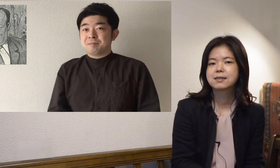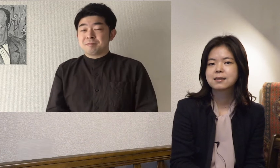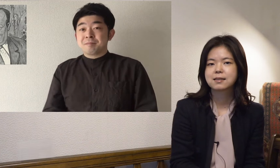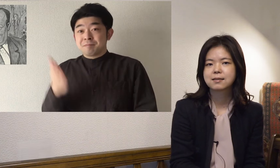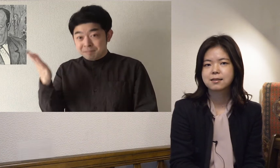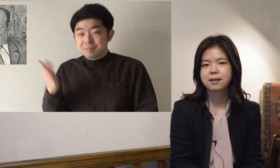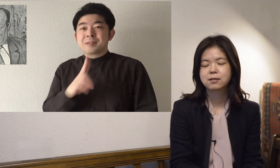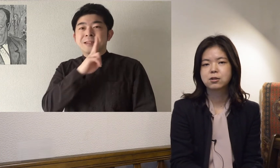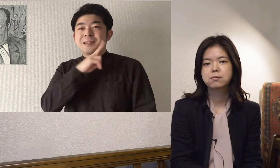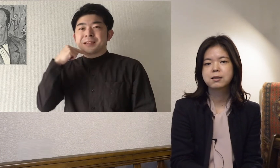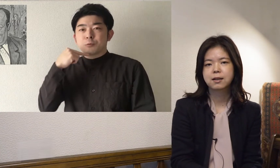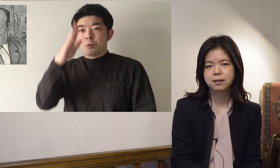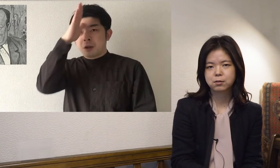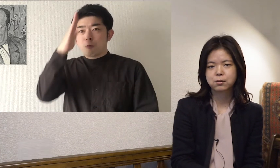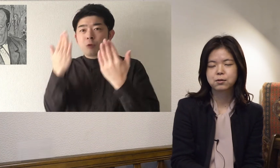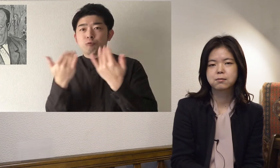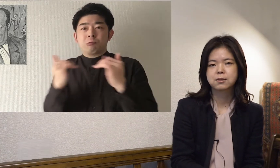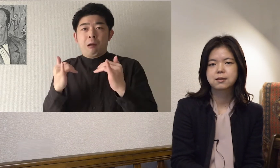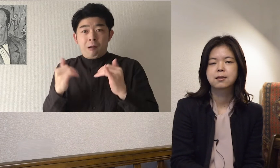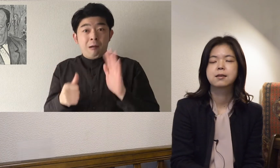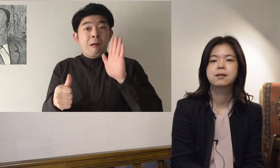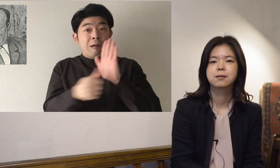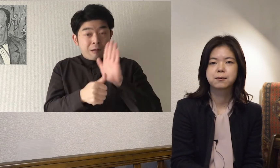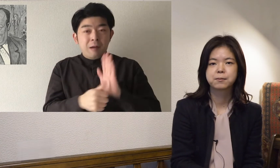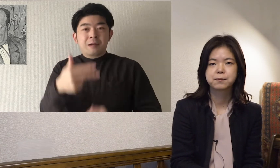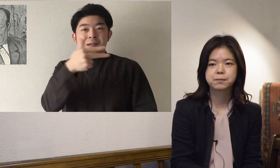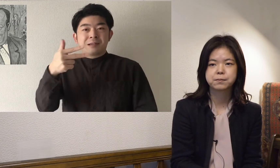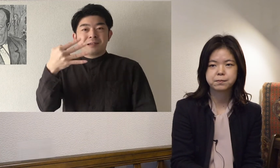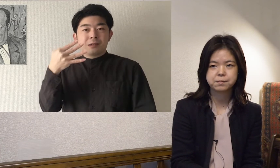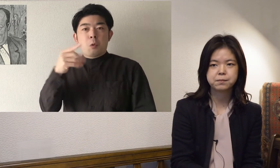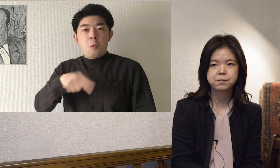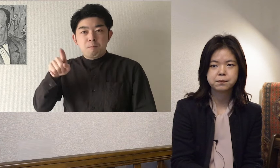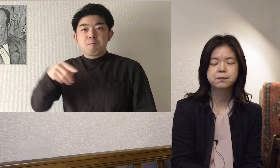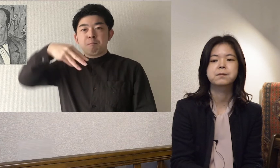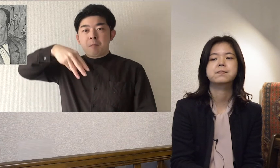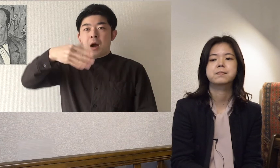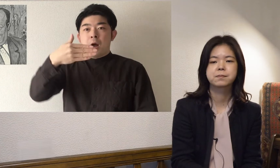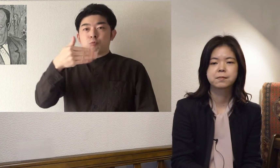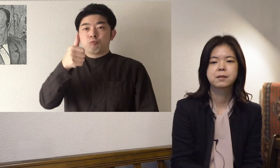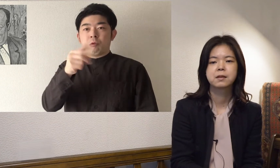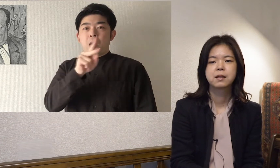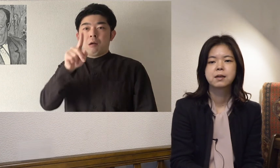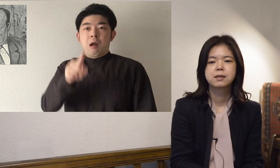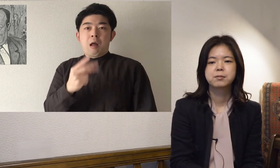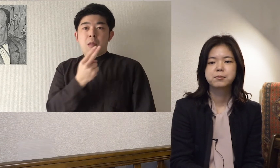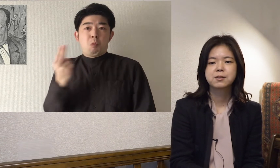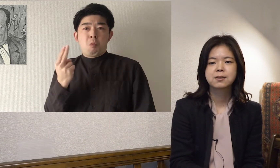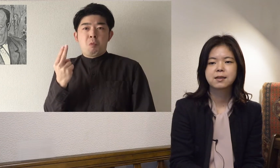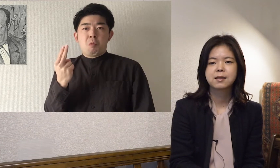John M. E. McTaggart, a British philosopher.